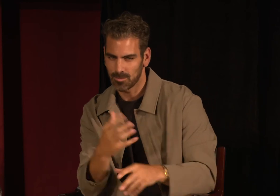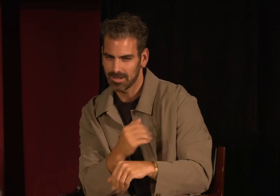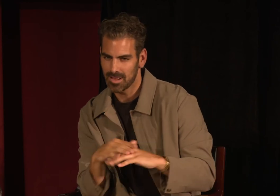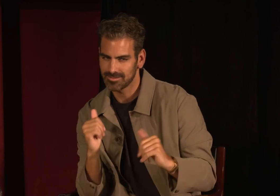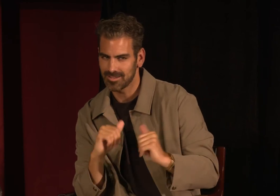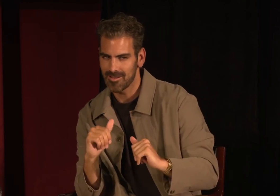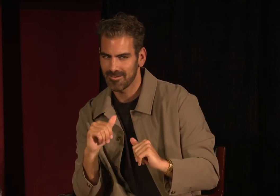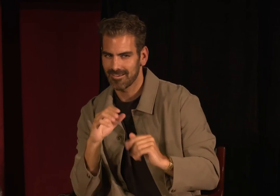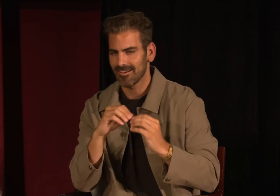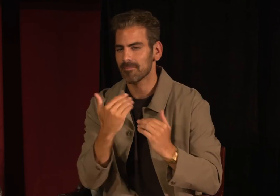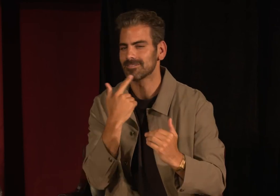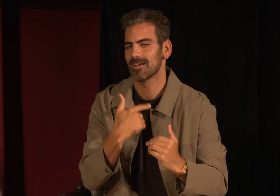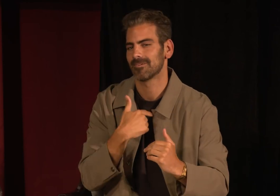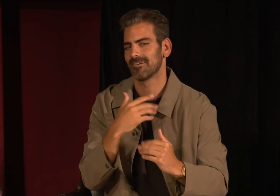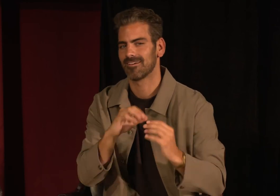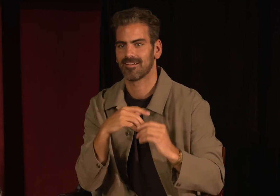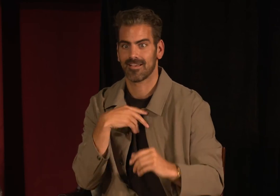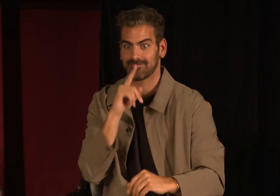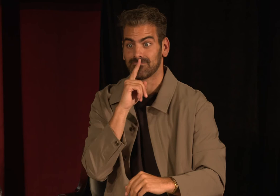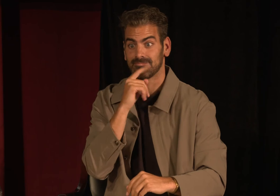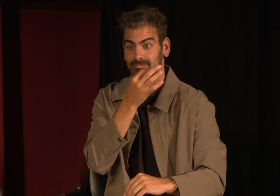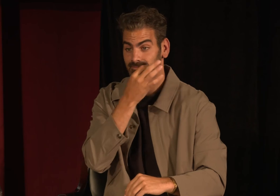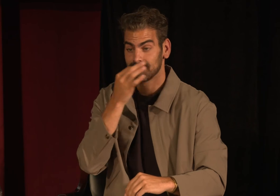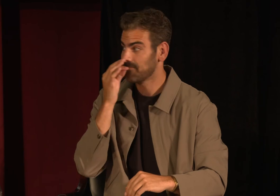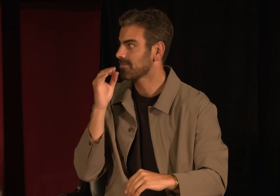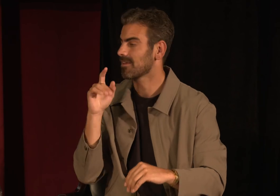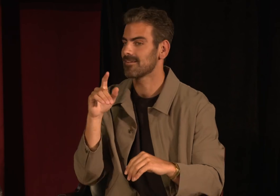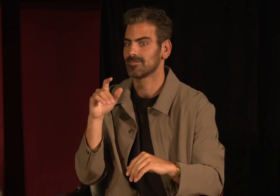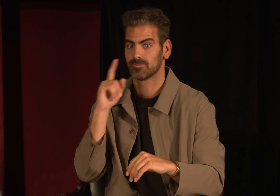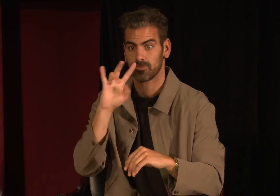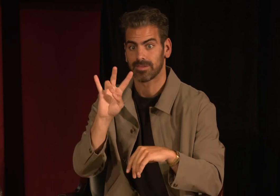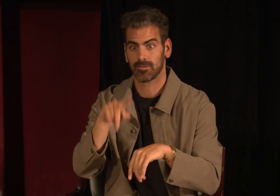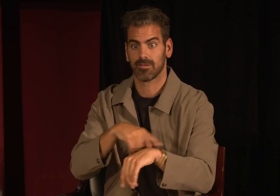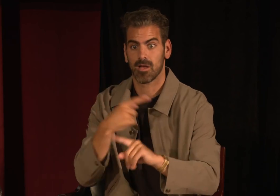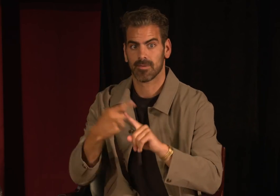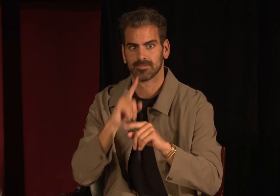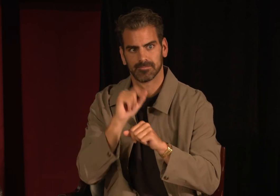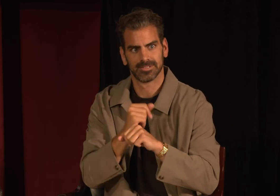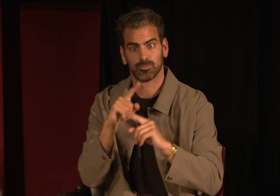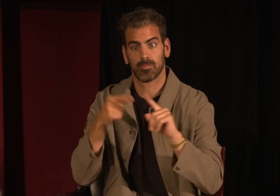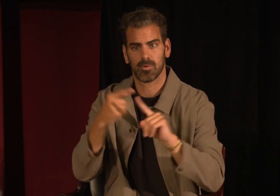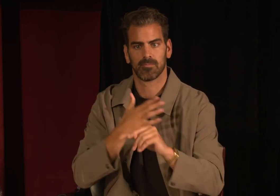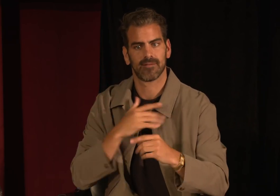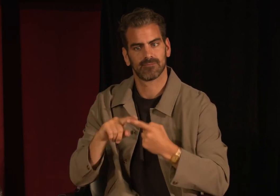My friends would be like, did you win it? Hey, you can tell me. You can tell me. My lips were sealed for seven months.